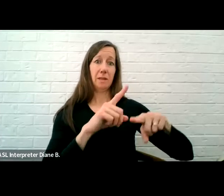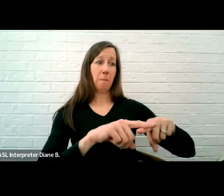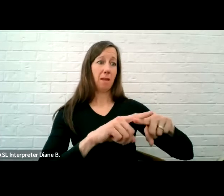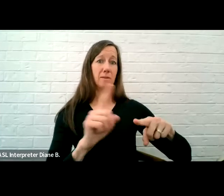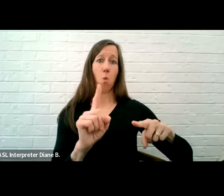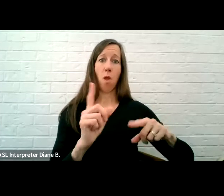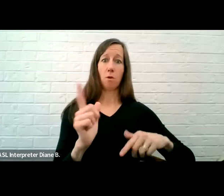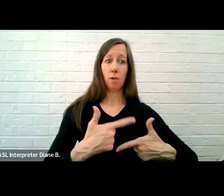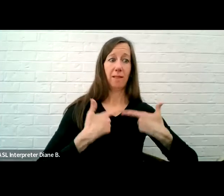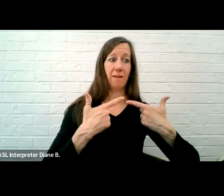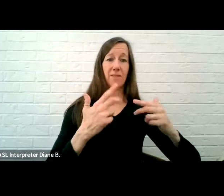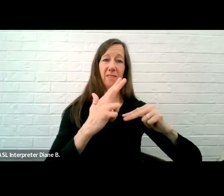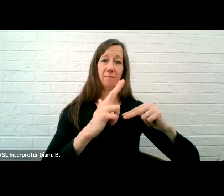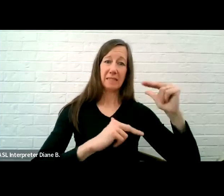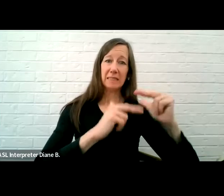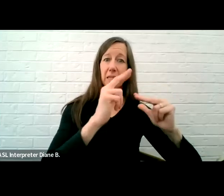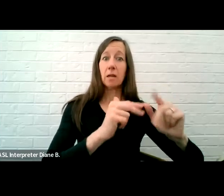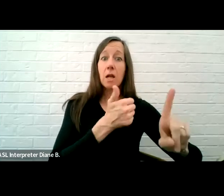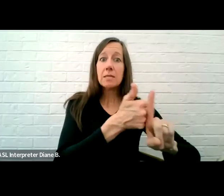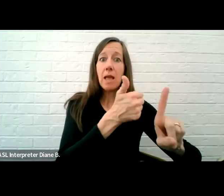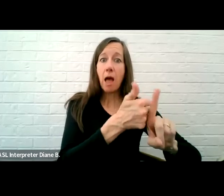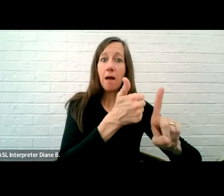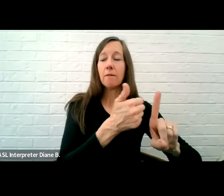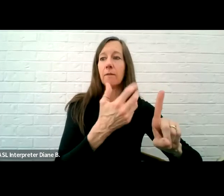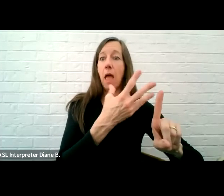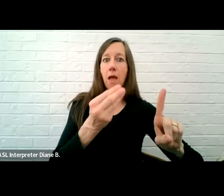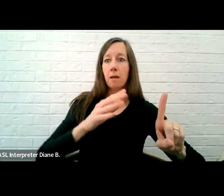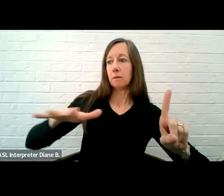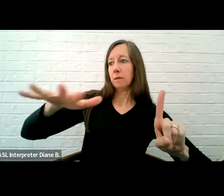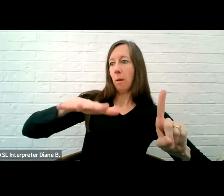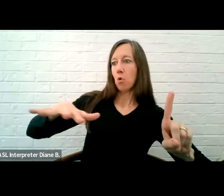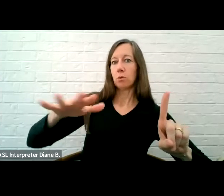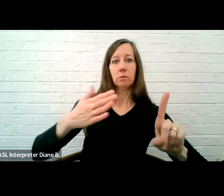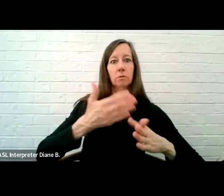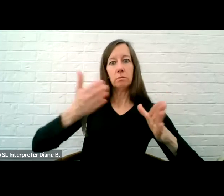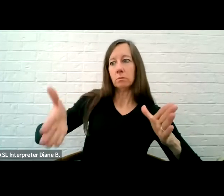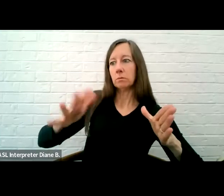somebody is housed, but also to the neighborhood and community in which the house is located